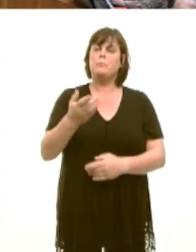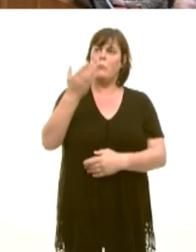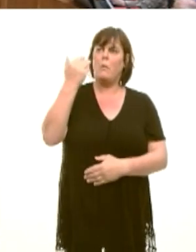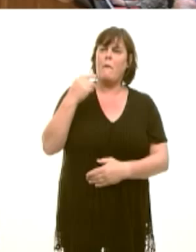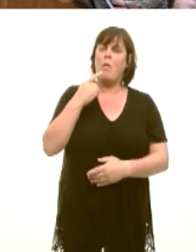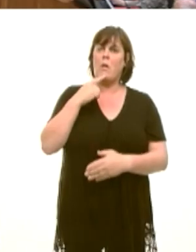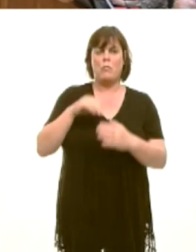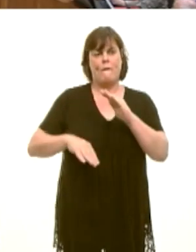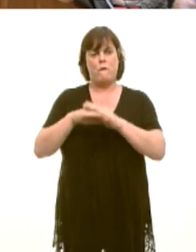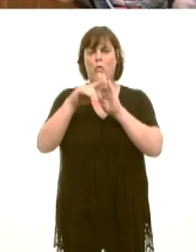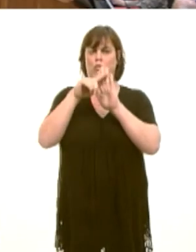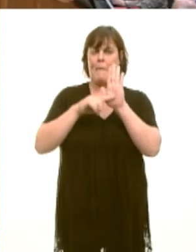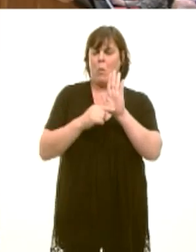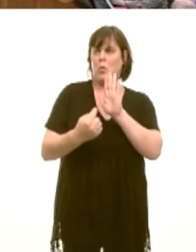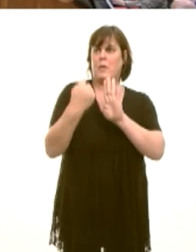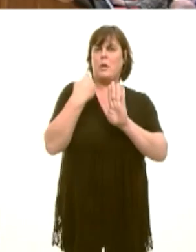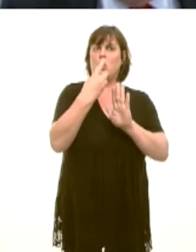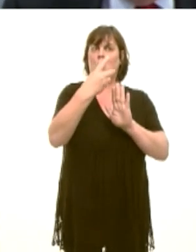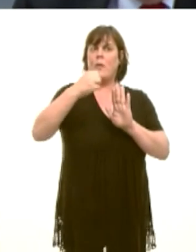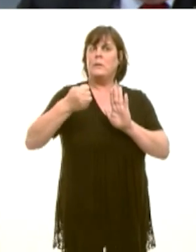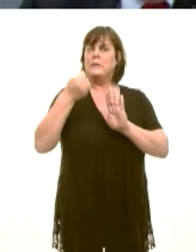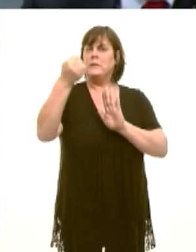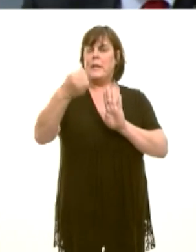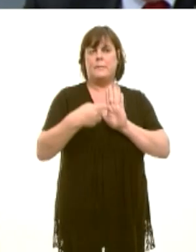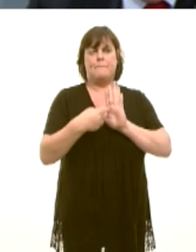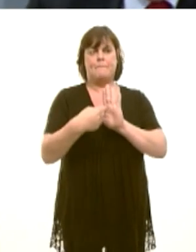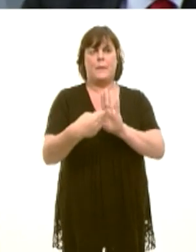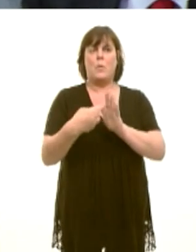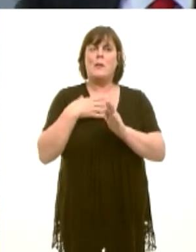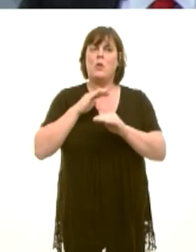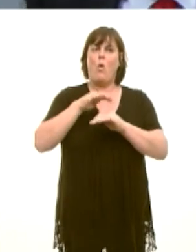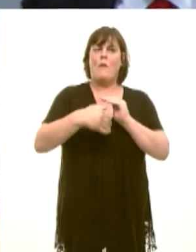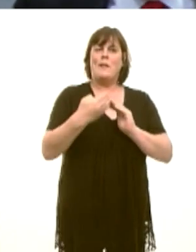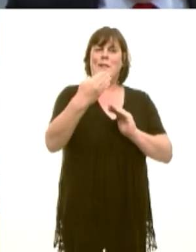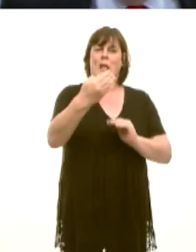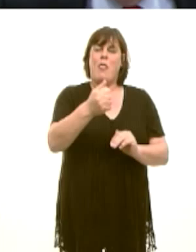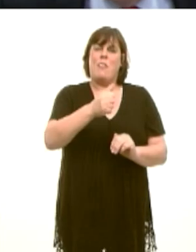by your Government was in 2010. It said that we needed over 9,000 private sector homes